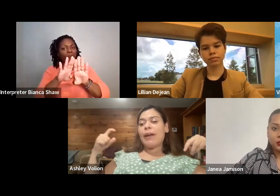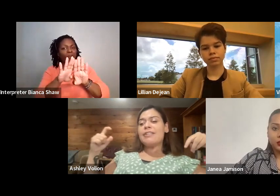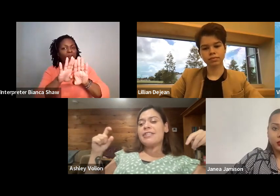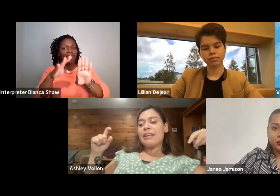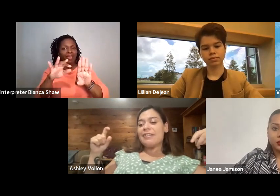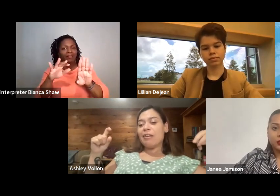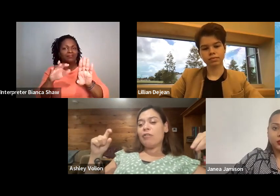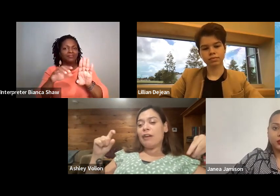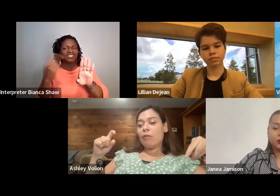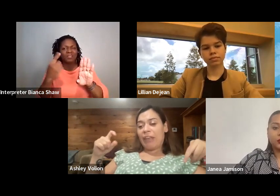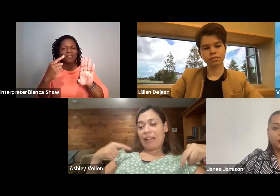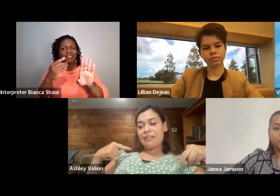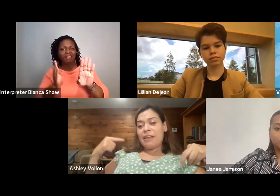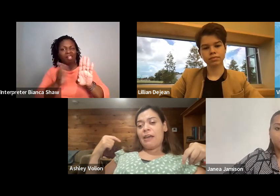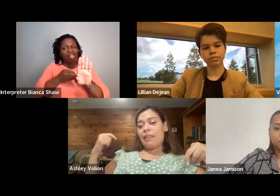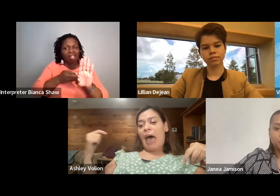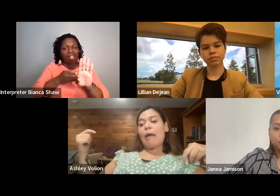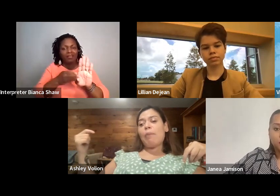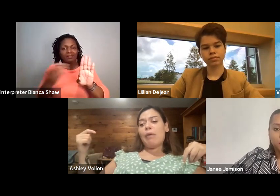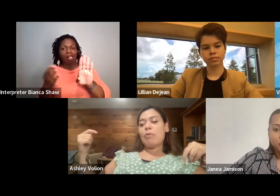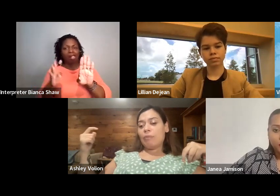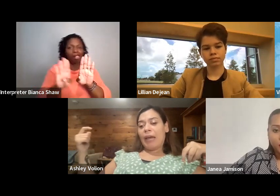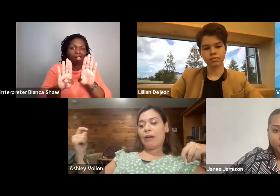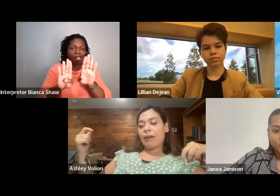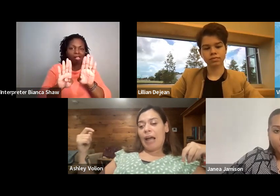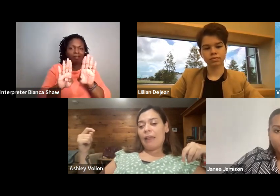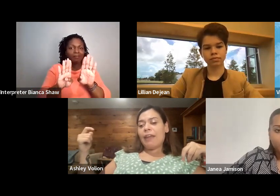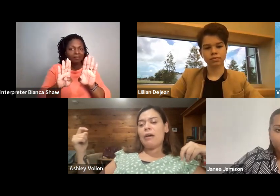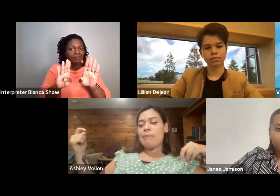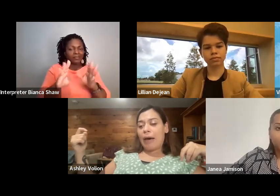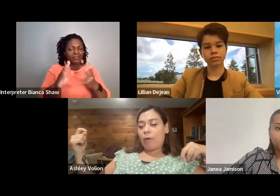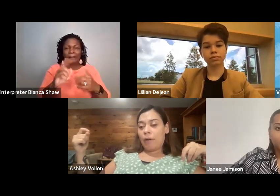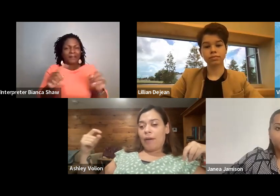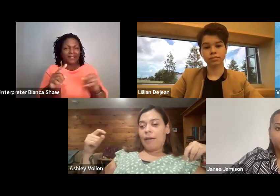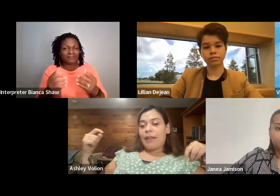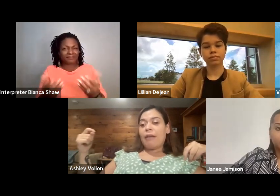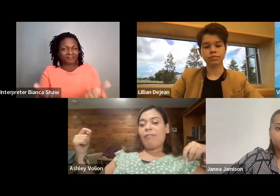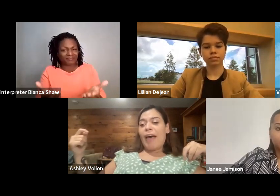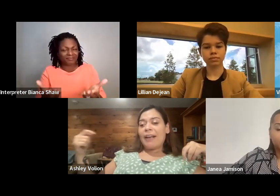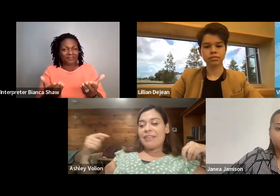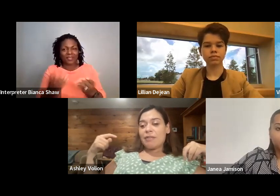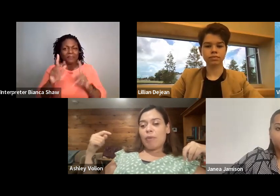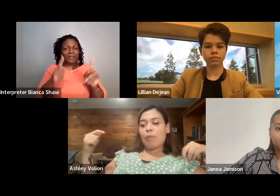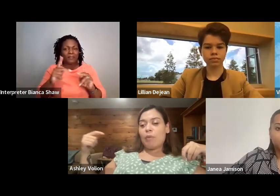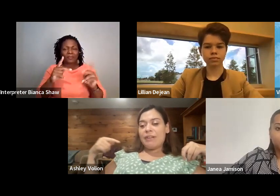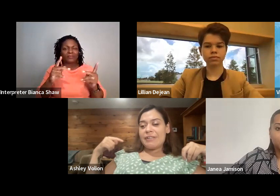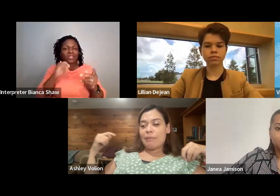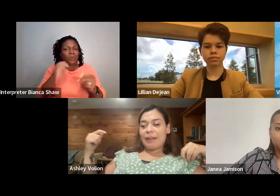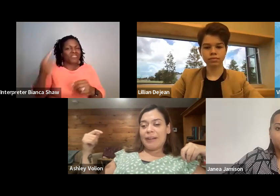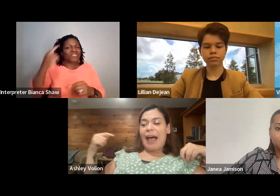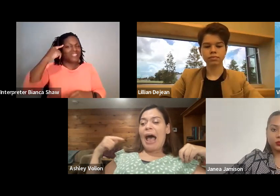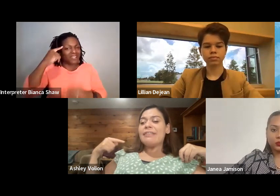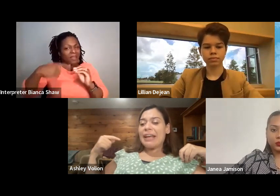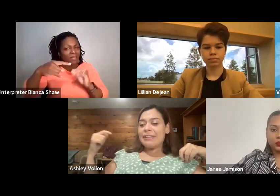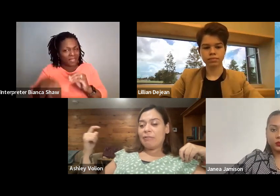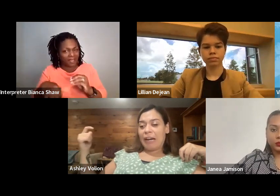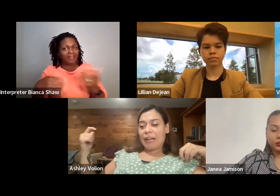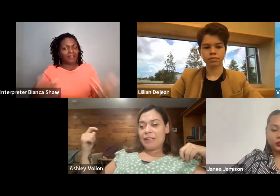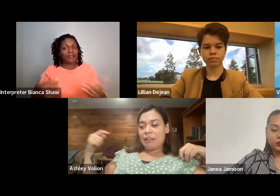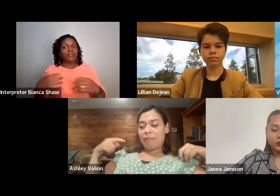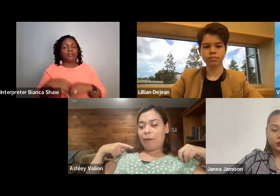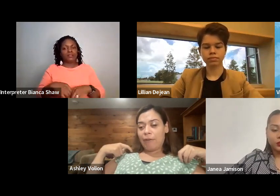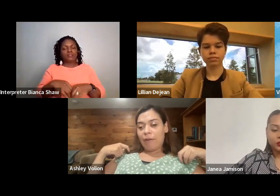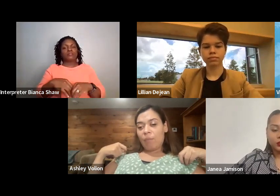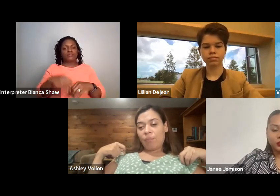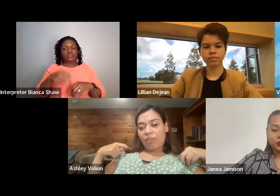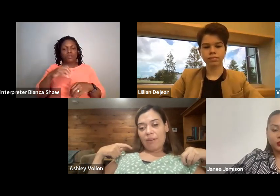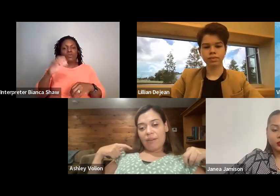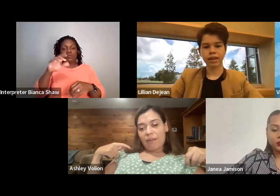But it's just those little things that people may or may not think about that affects people with disability access and ring to the vote.